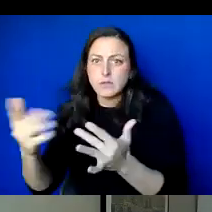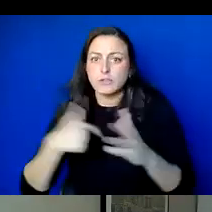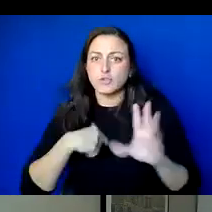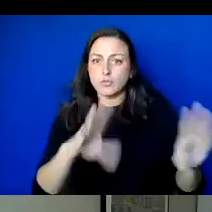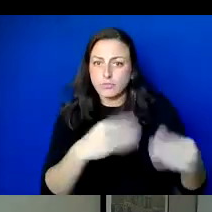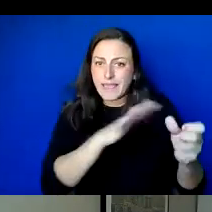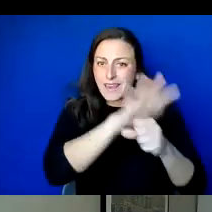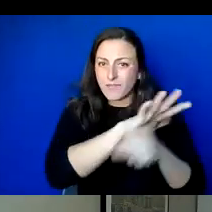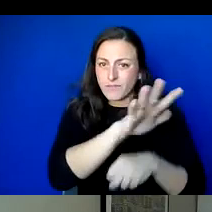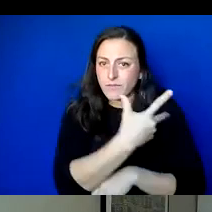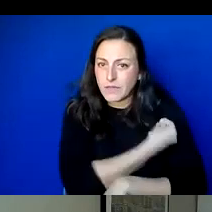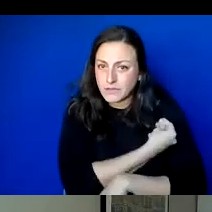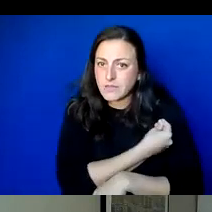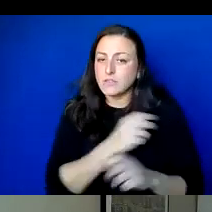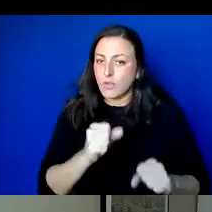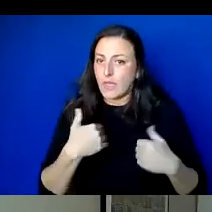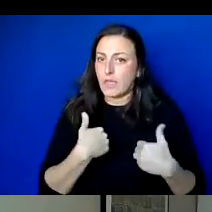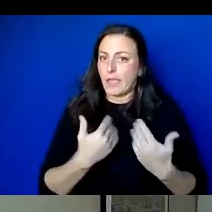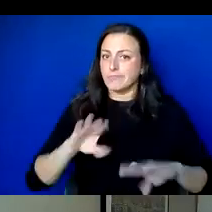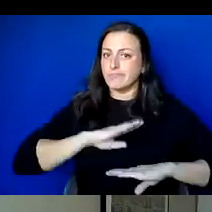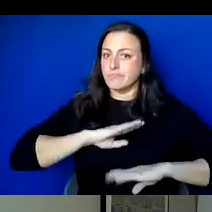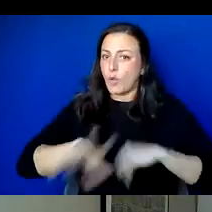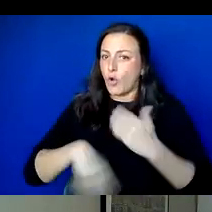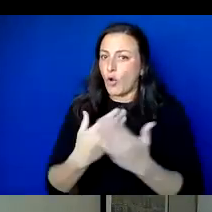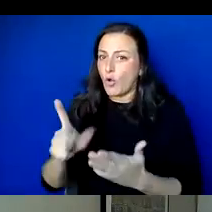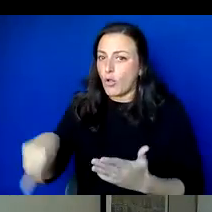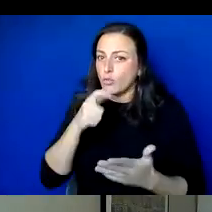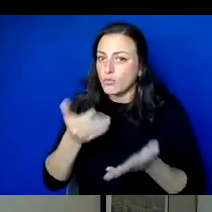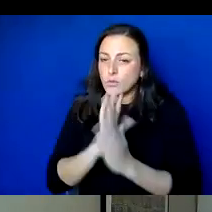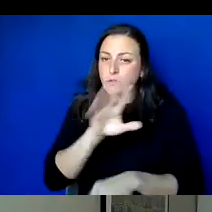everybody gets on the wait list so that we can make sure that when there is vaccine available